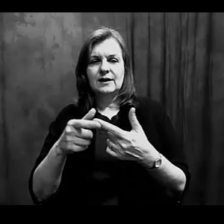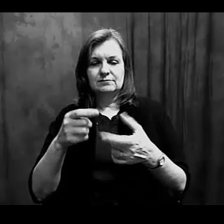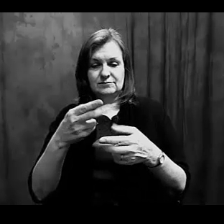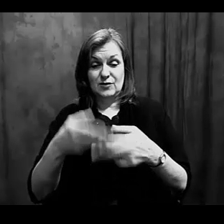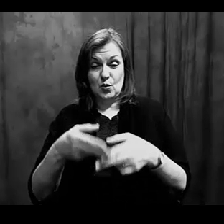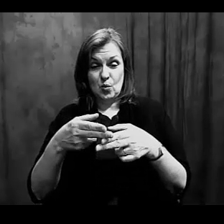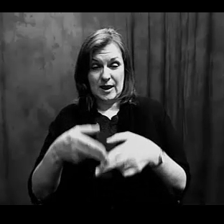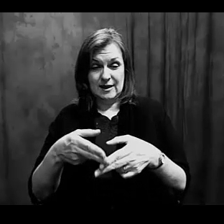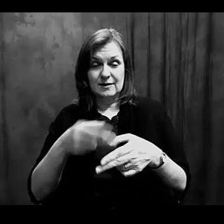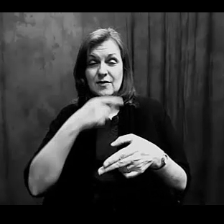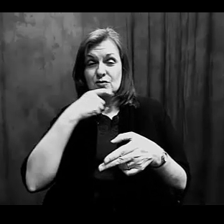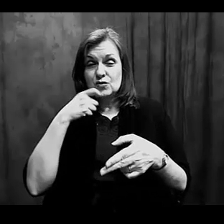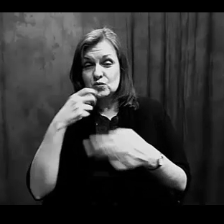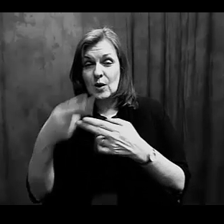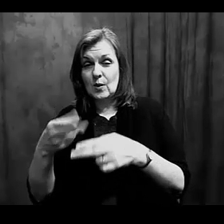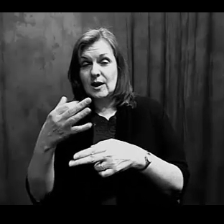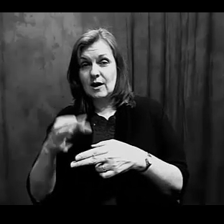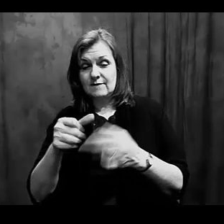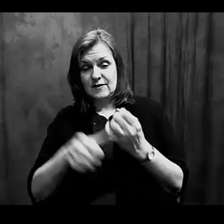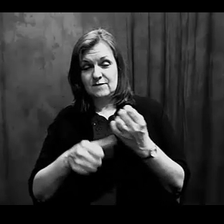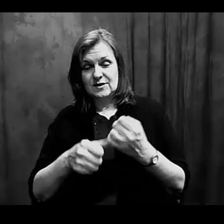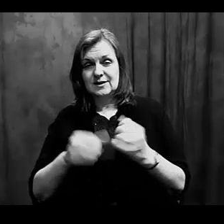that dry weight of your